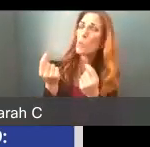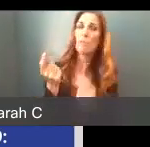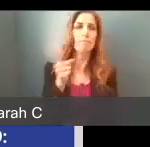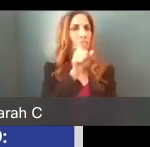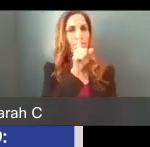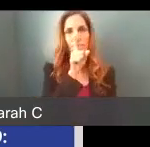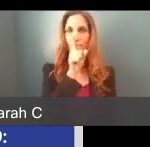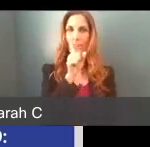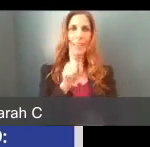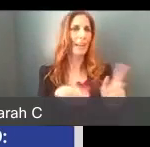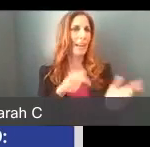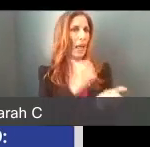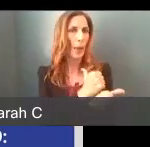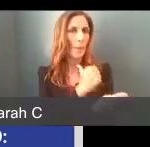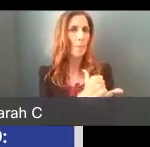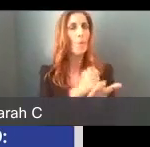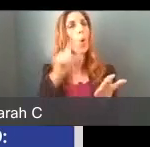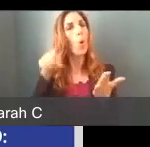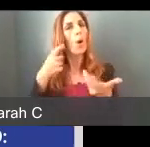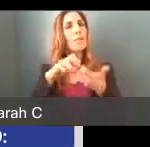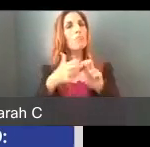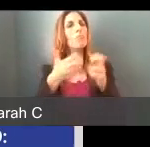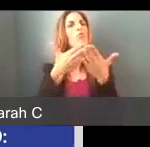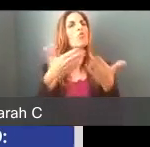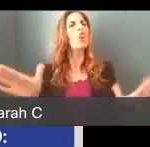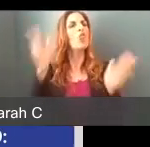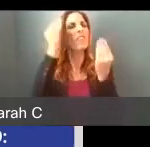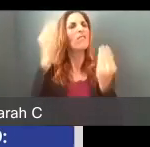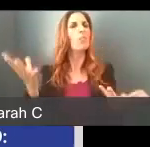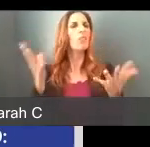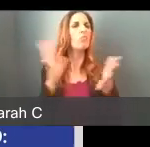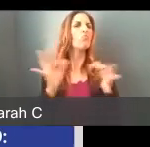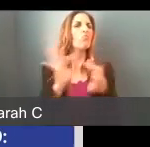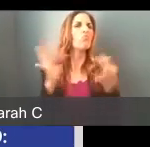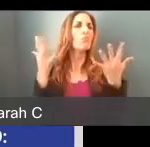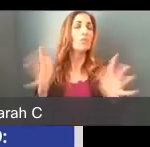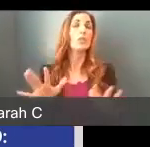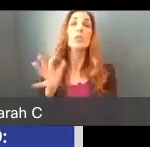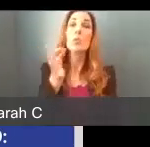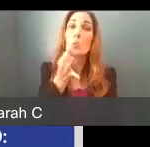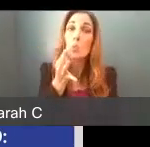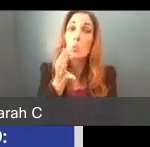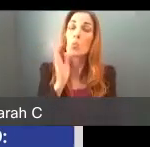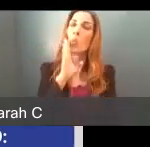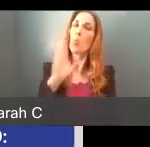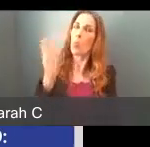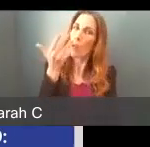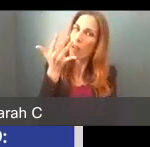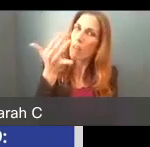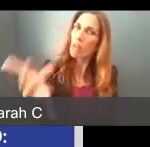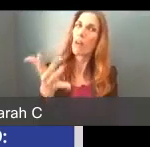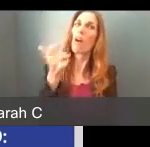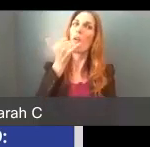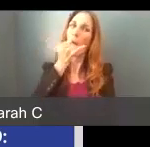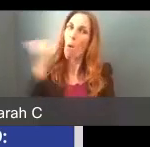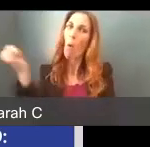Very shortly, residents will be able to use the Hotline to pre-register by phone with the County